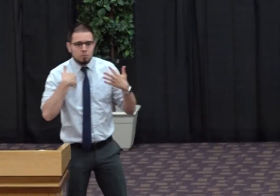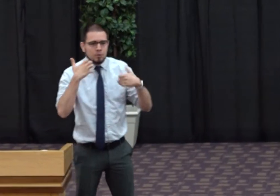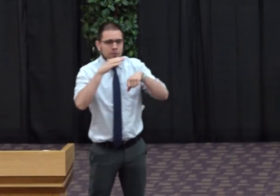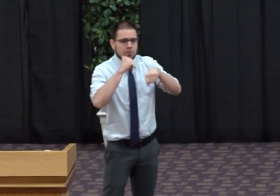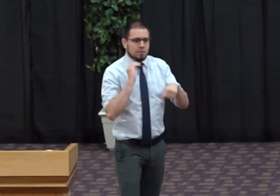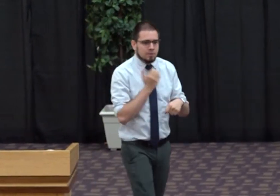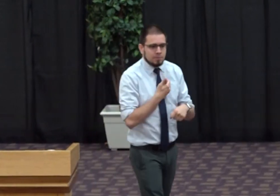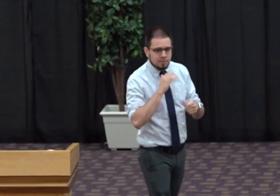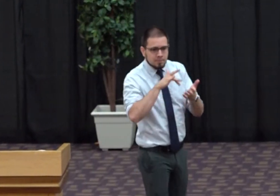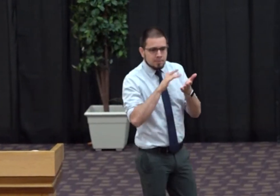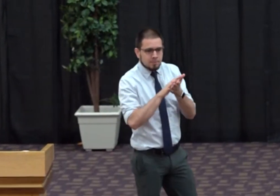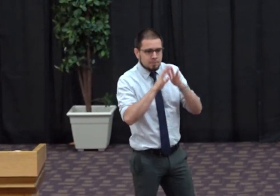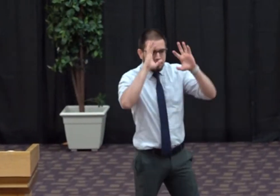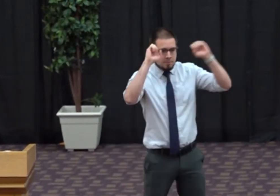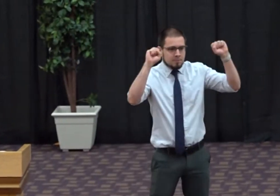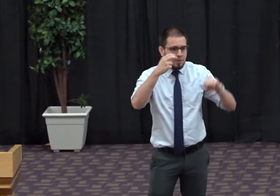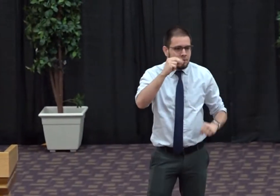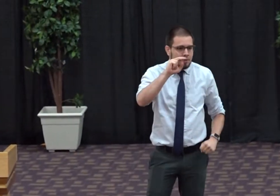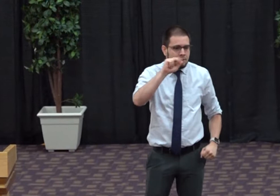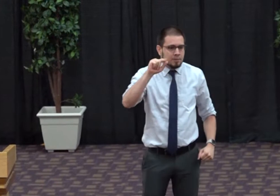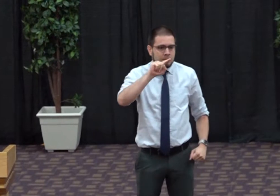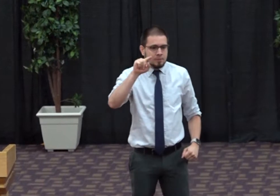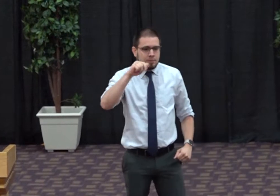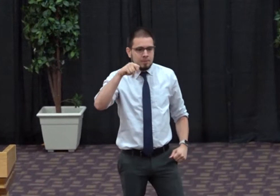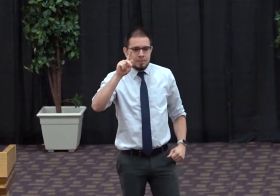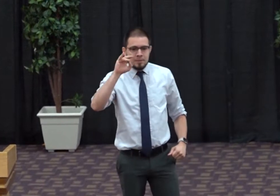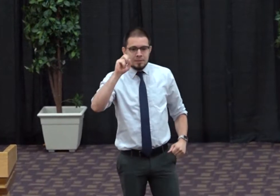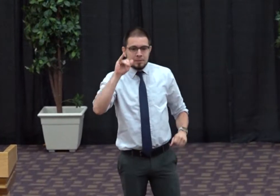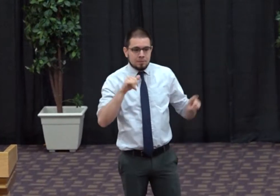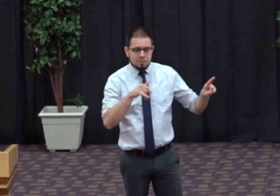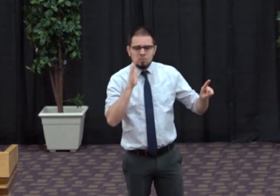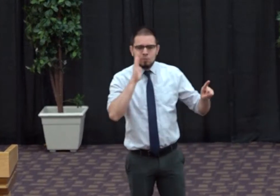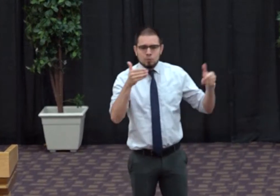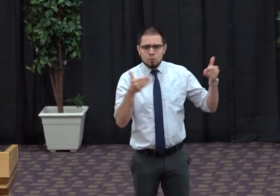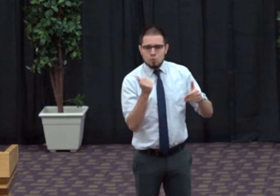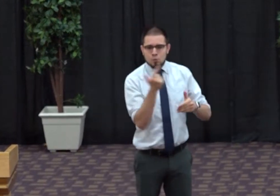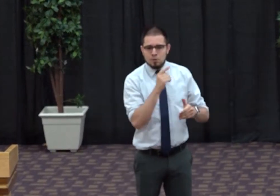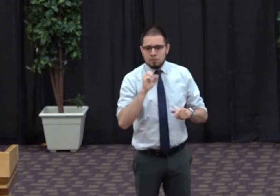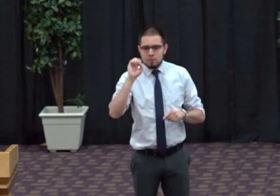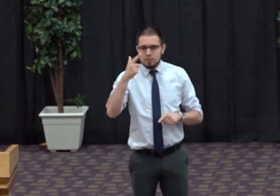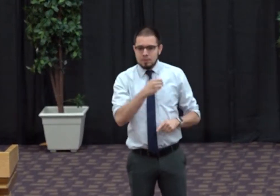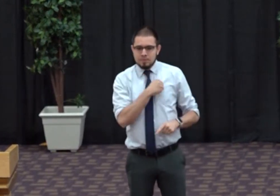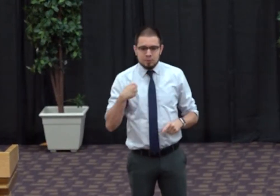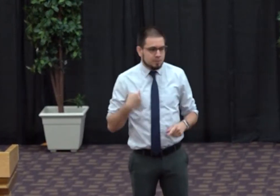Anyhow, I'd like to call our middle school president, Hanna Zapadinsky, and she will